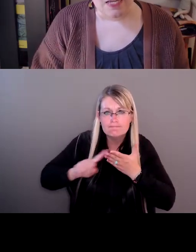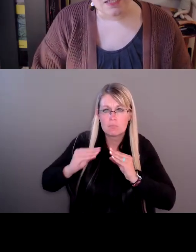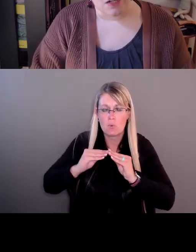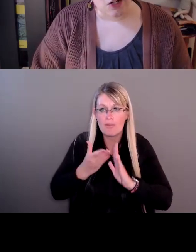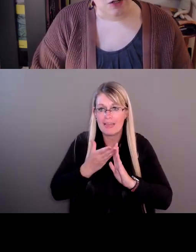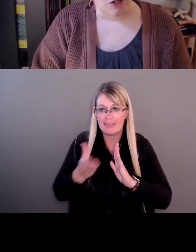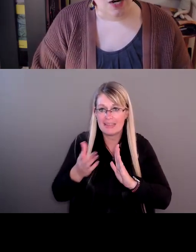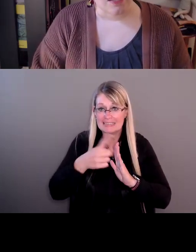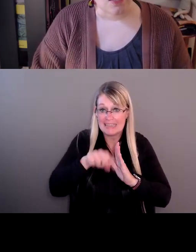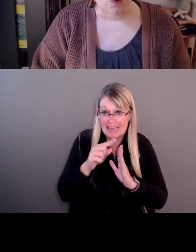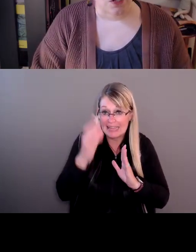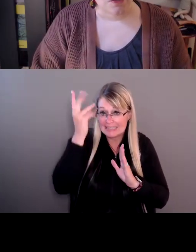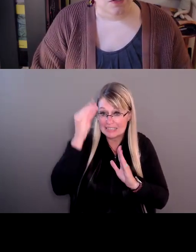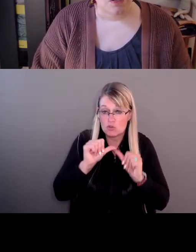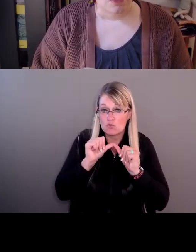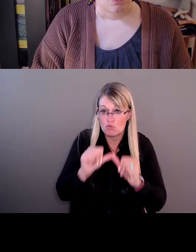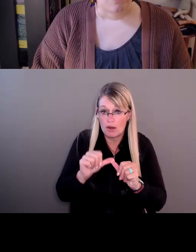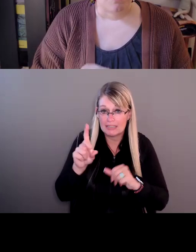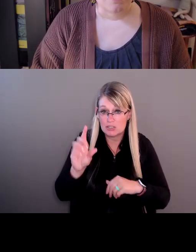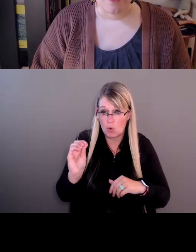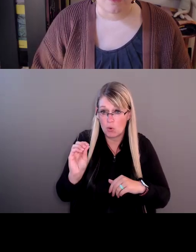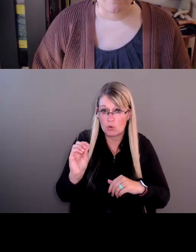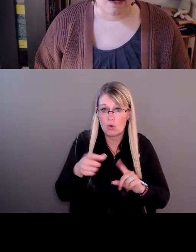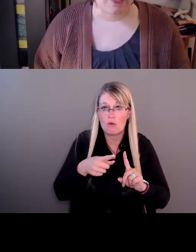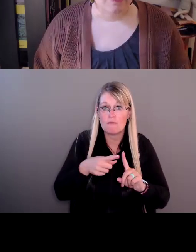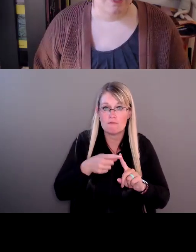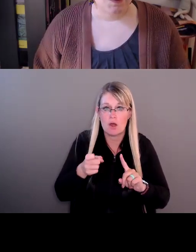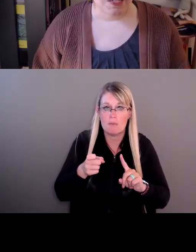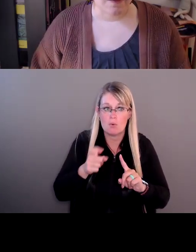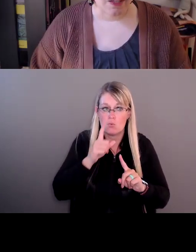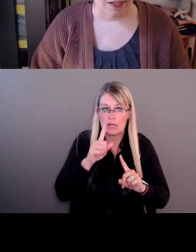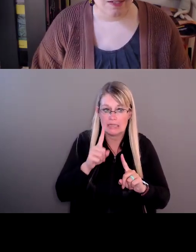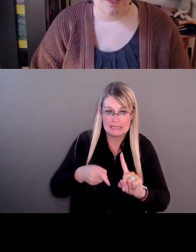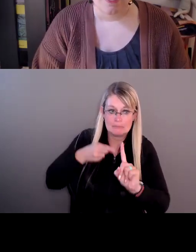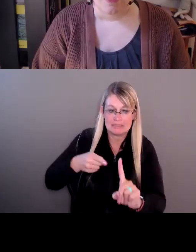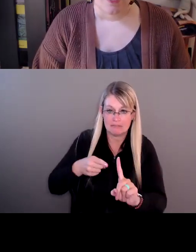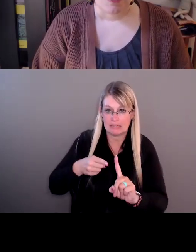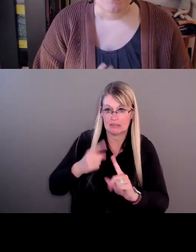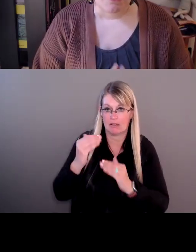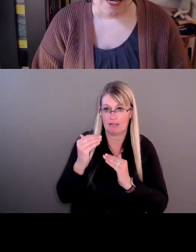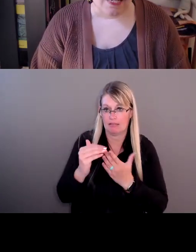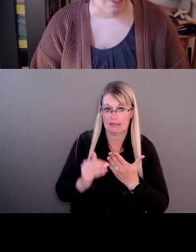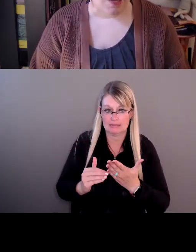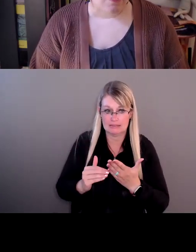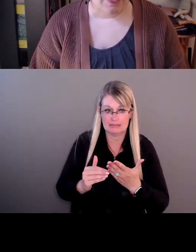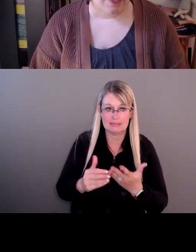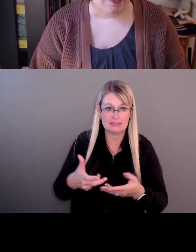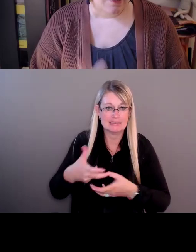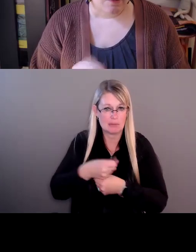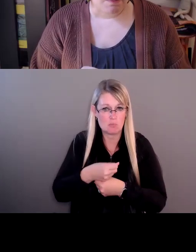consider chronic disorders were from this very, very specific list. I will summarize about a